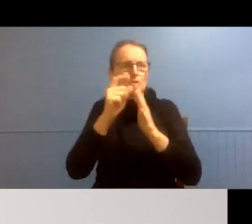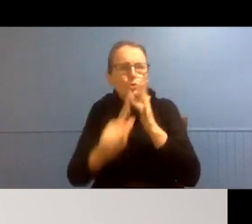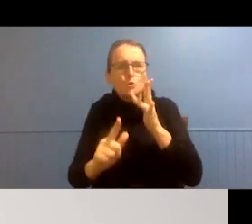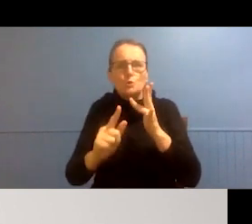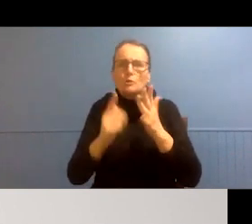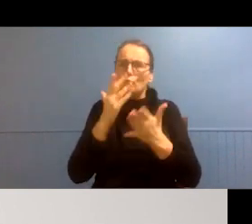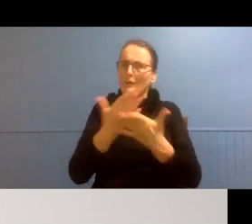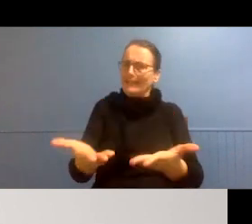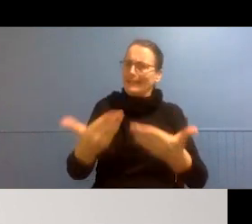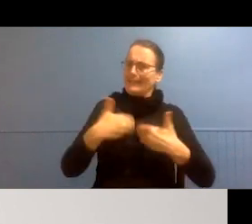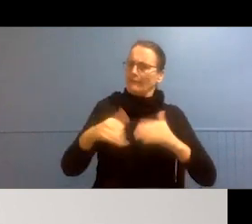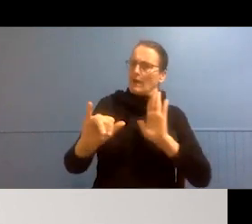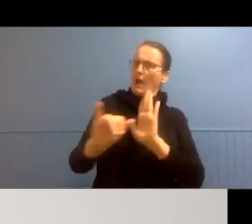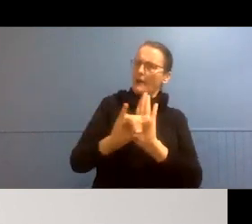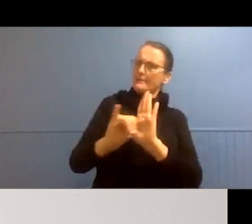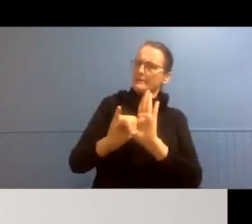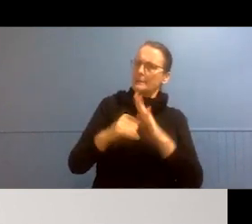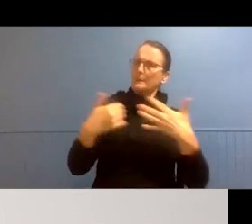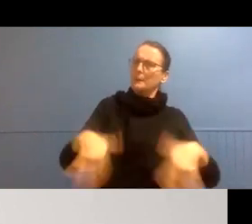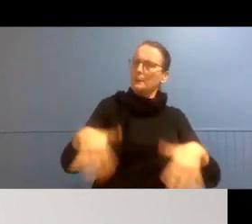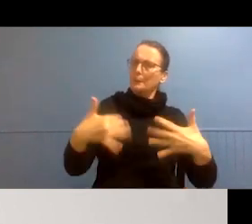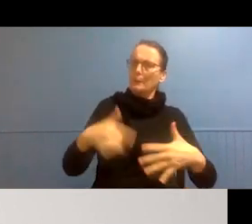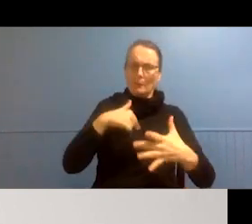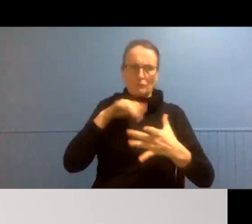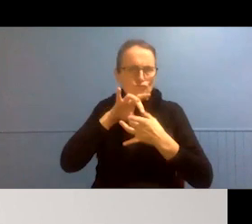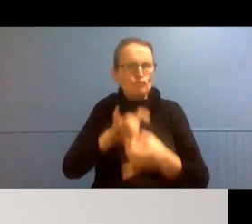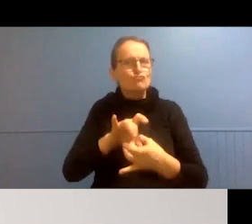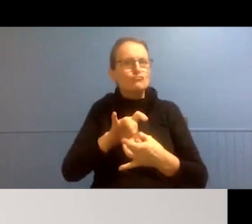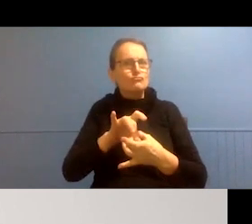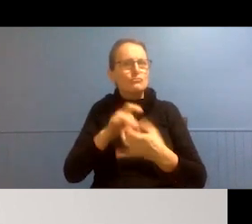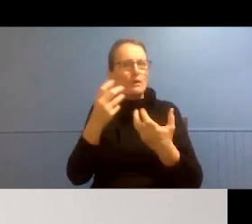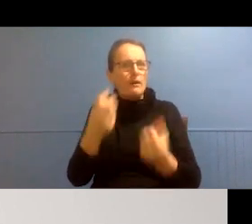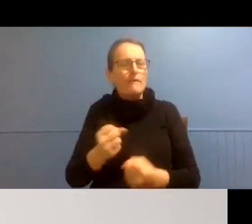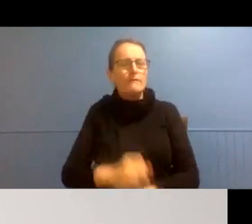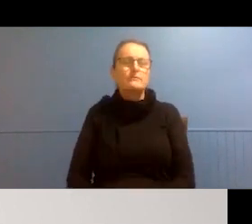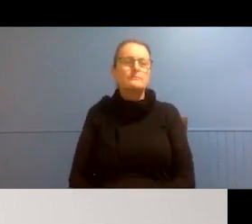It strengthens our sense of identity and belonging. The way we practise